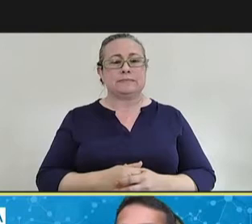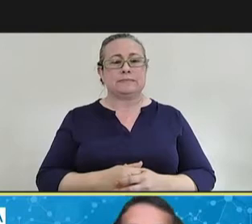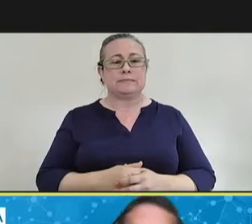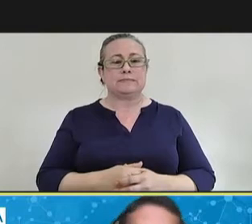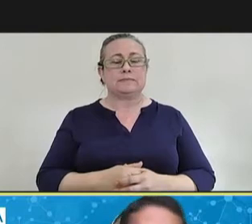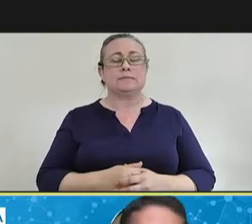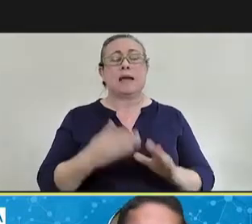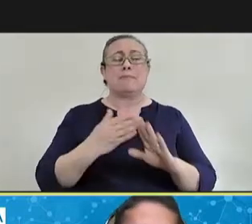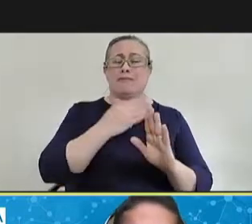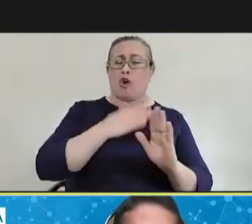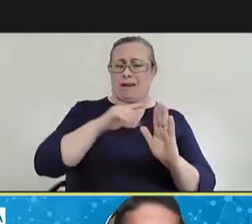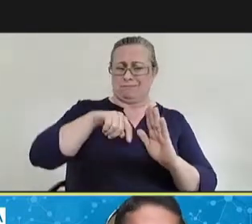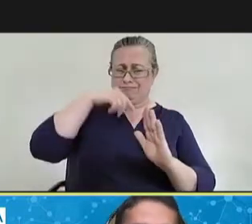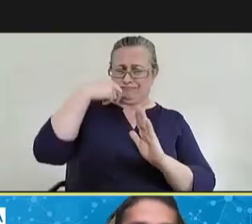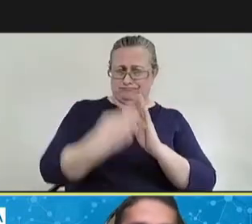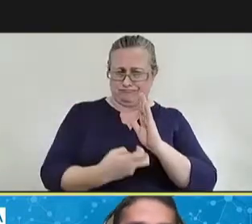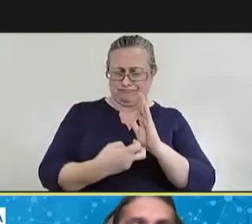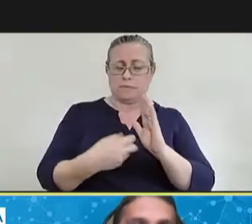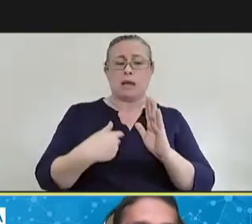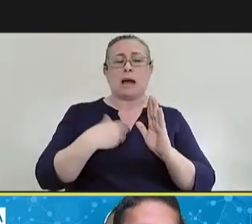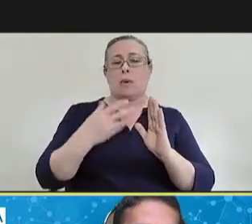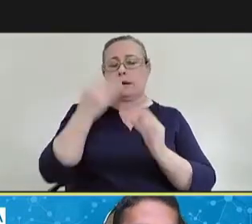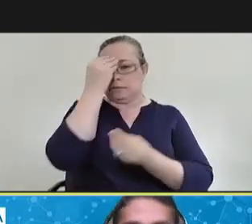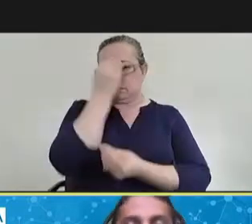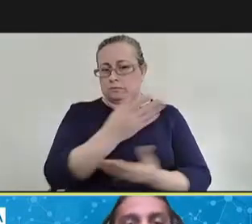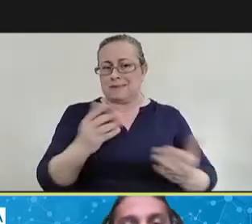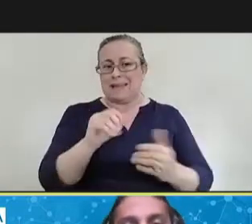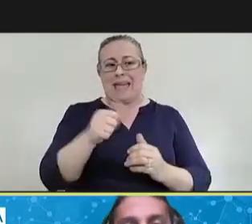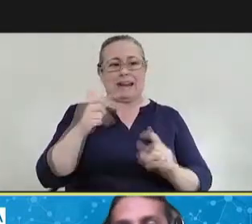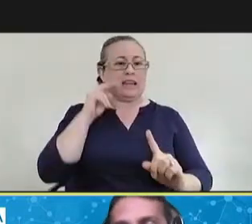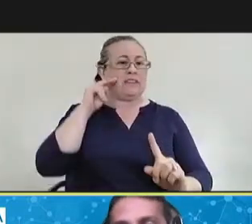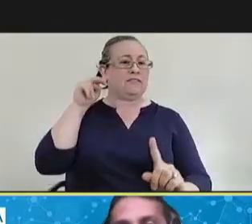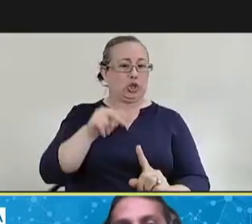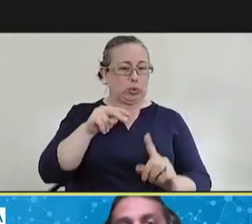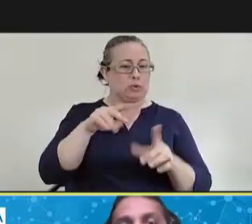Before I get started, I want to state that any views expressed in this presentation do